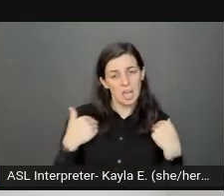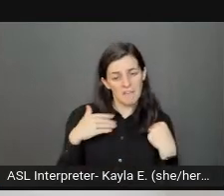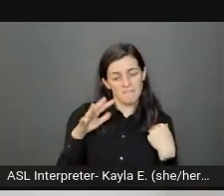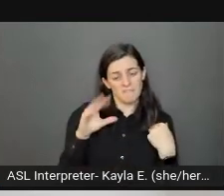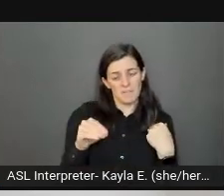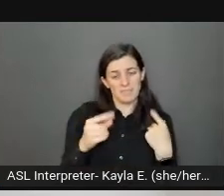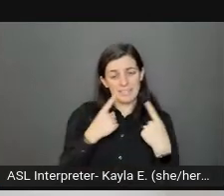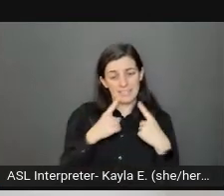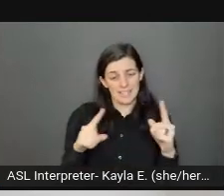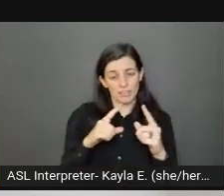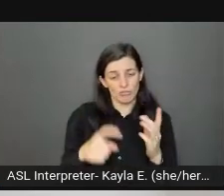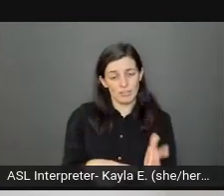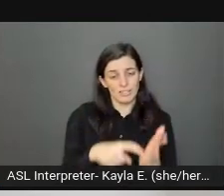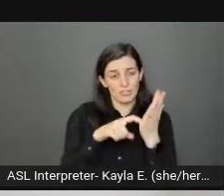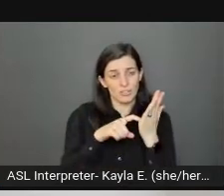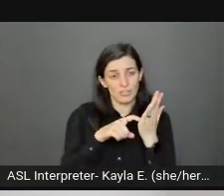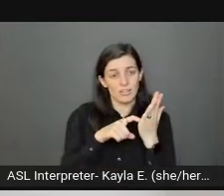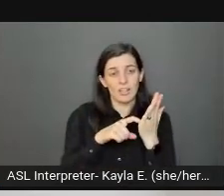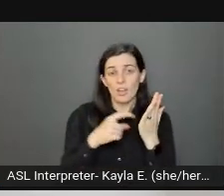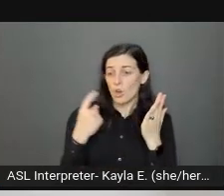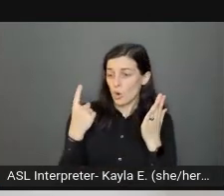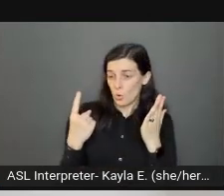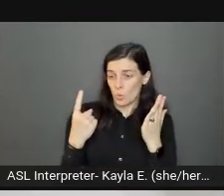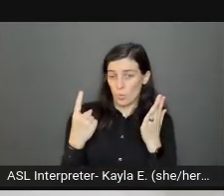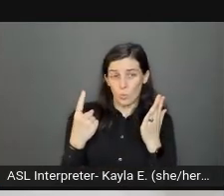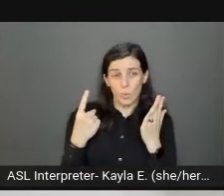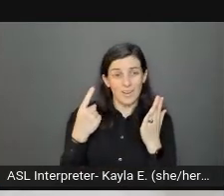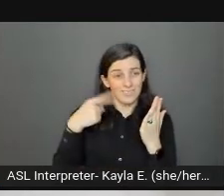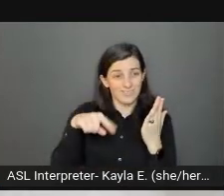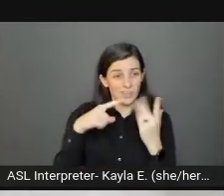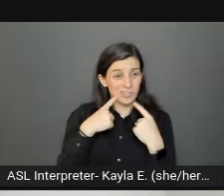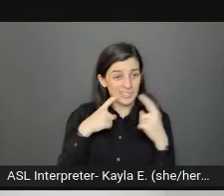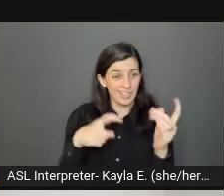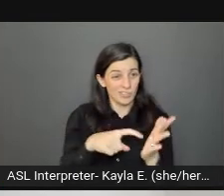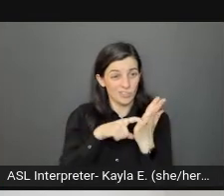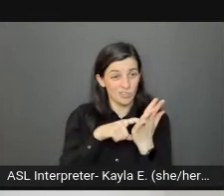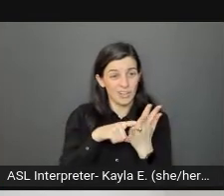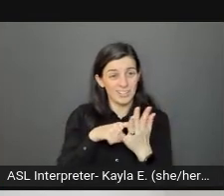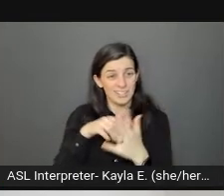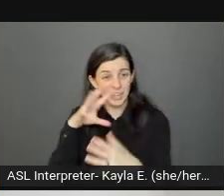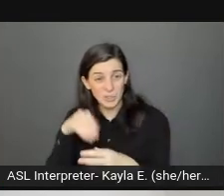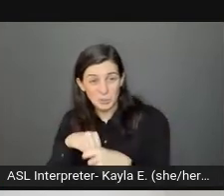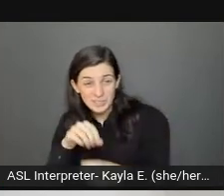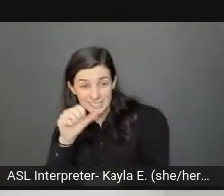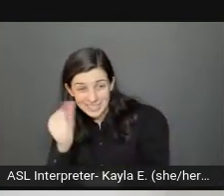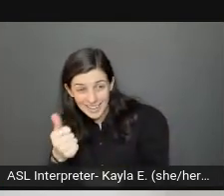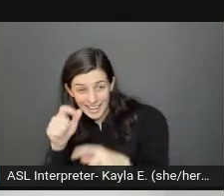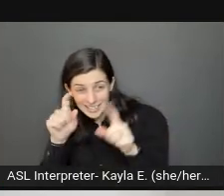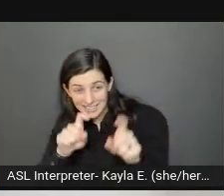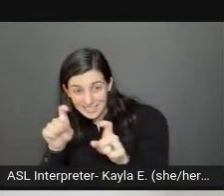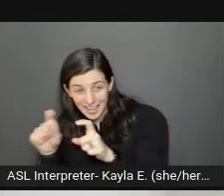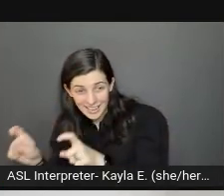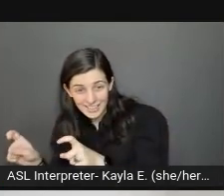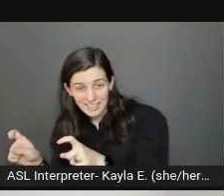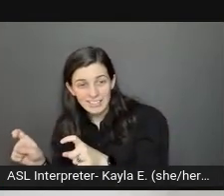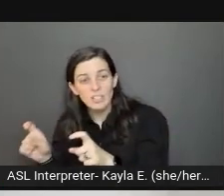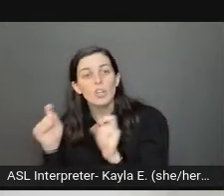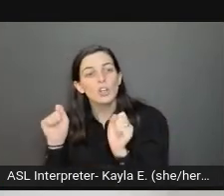We know that one of them needs 10 tests. Those 10 tests were covered while we were still in pre-production."